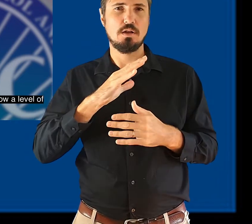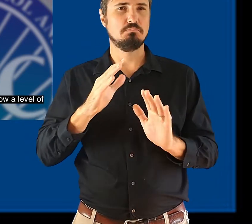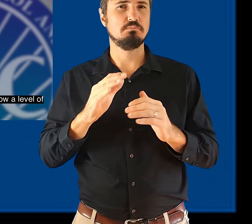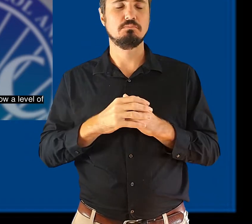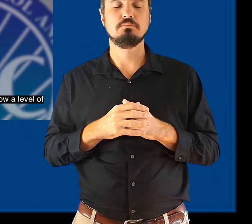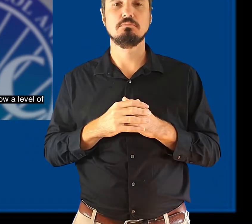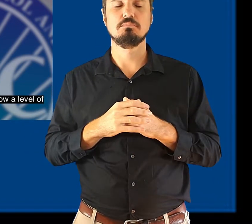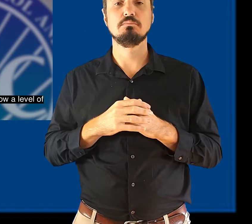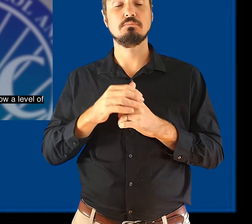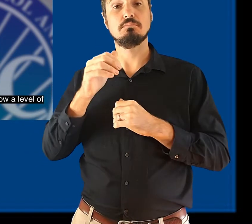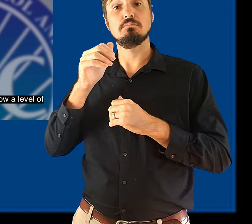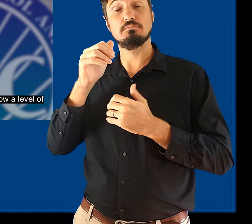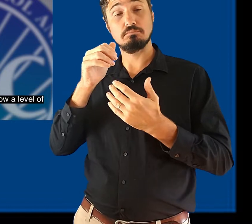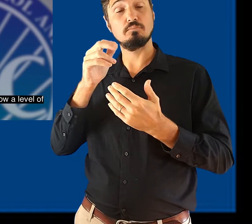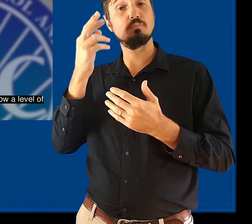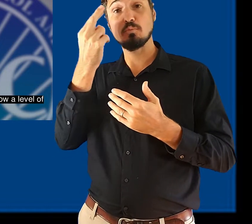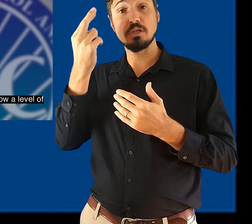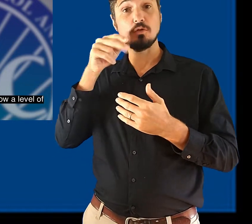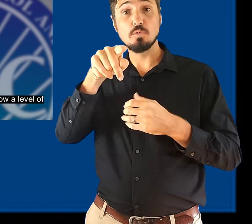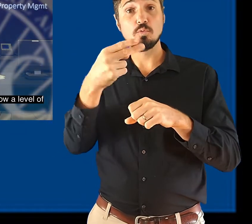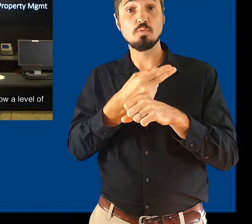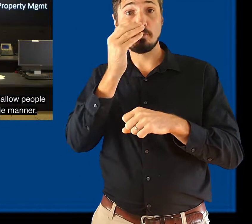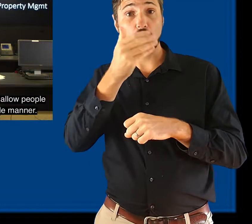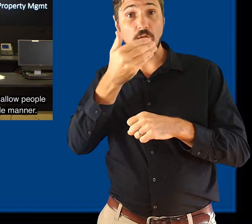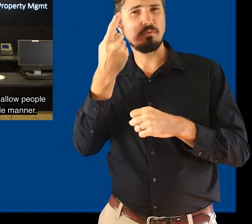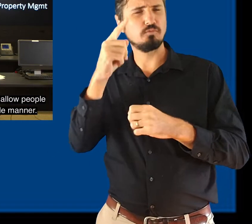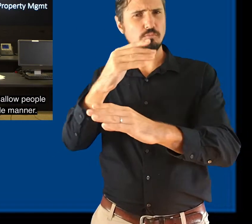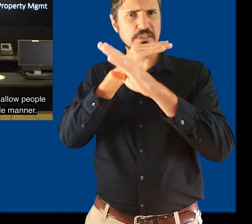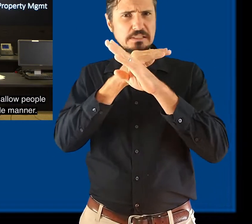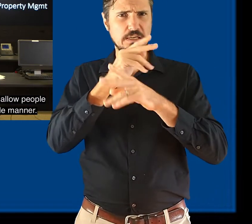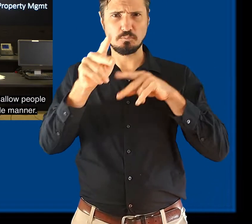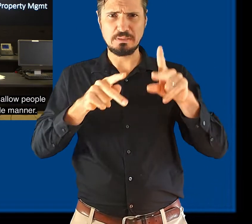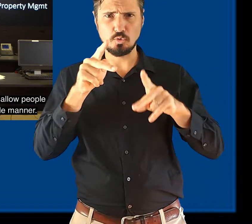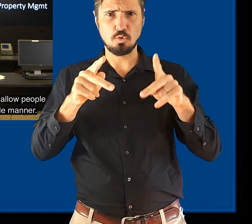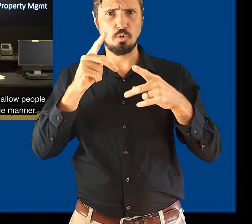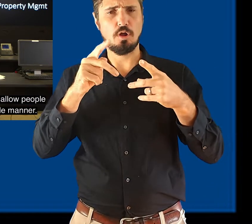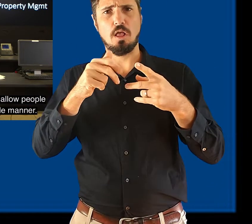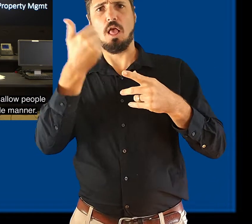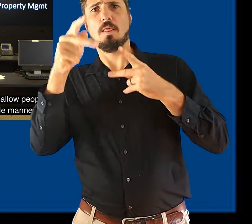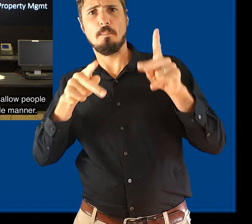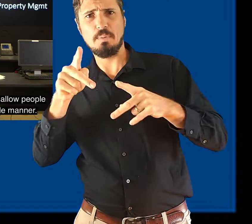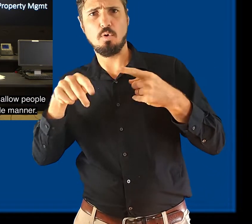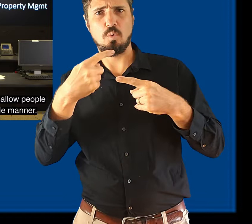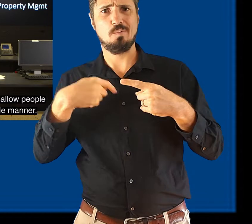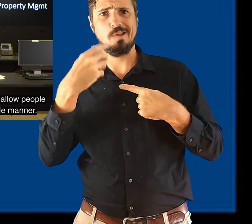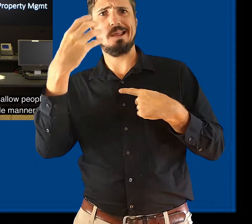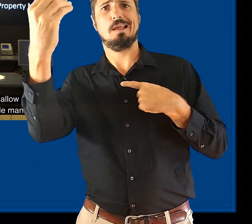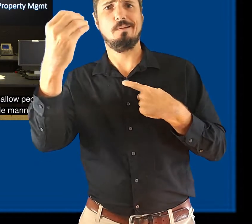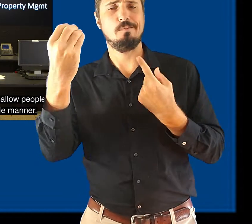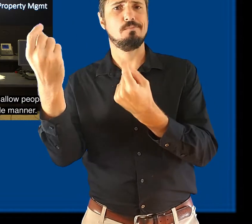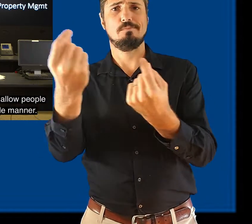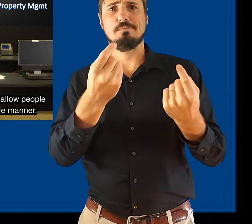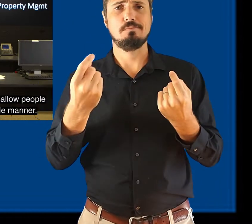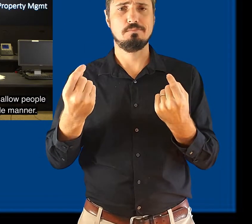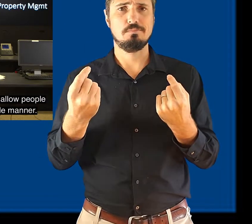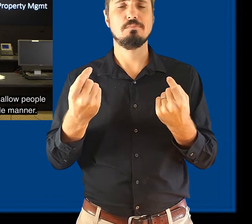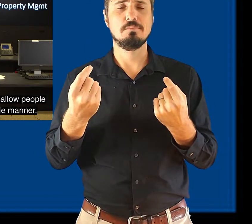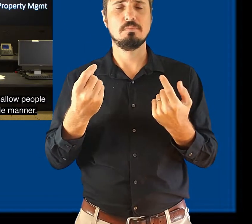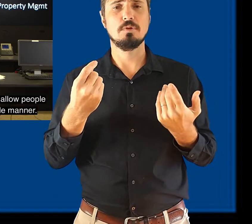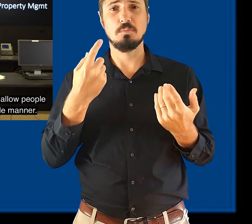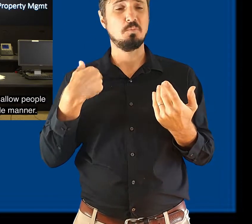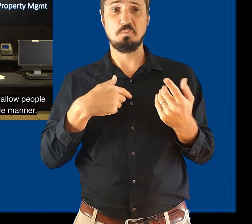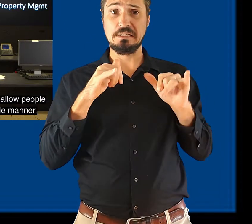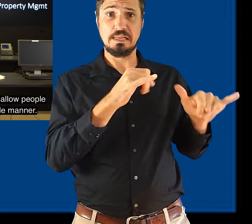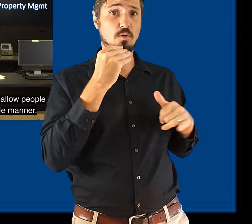We know we cannot stay home forever, so we are planning a staged approach to allow people who cannot work from home to be able to get back to work in a safe, responsible manner.